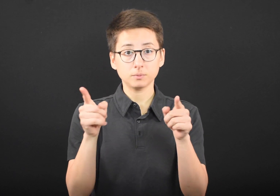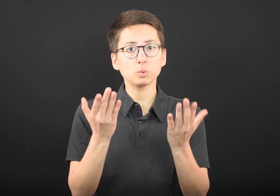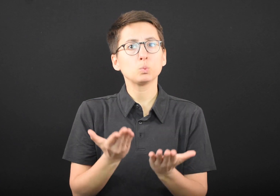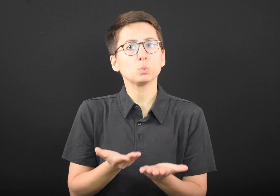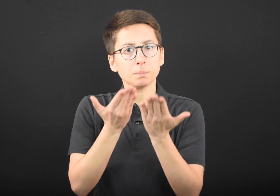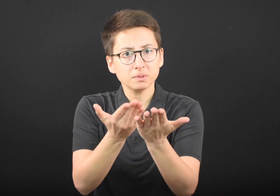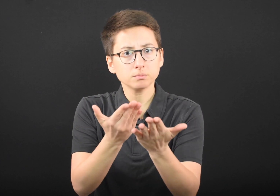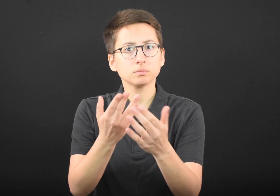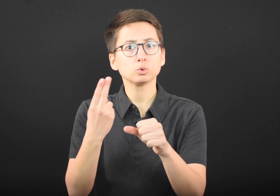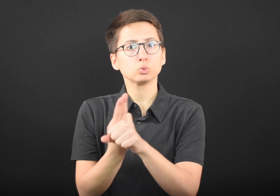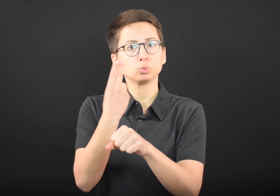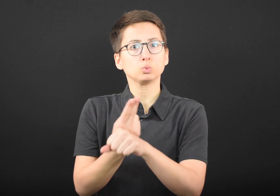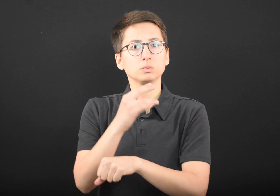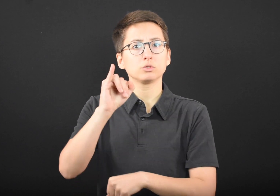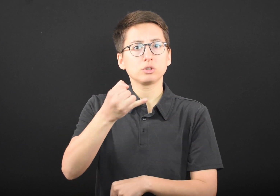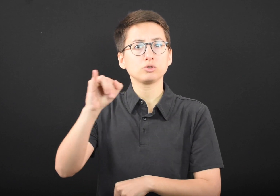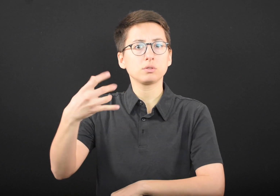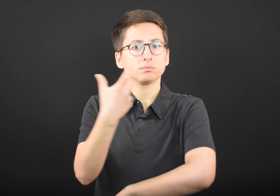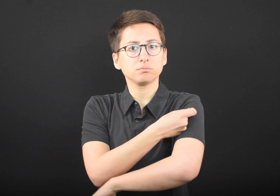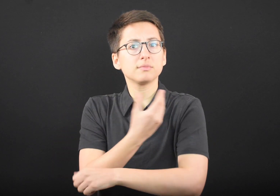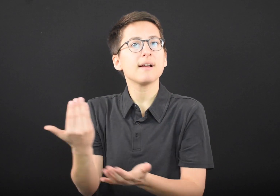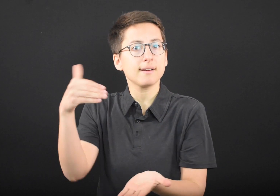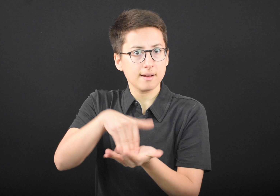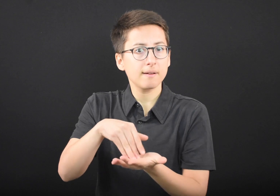recommended that Johnson & Johnson vaccine